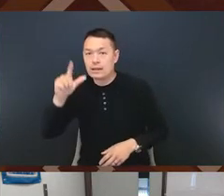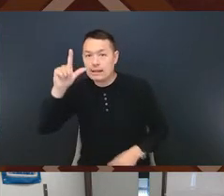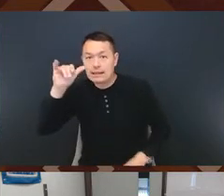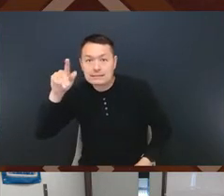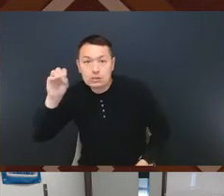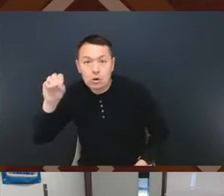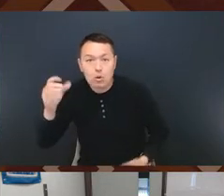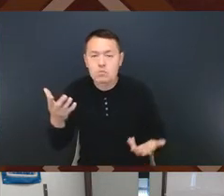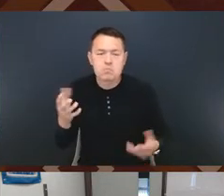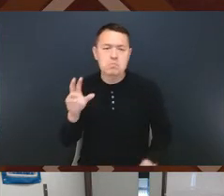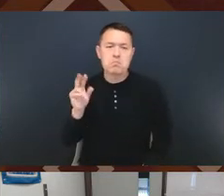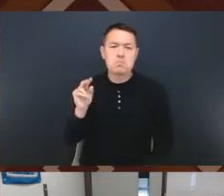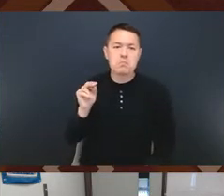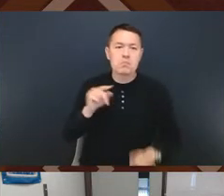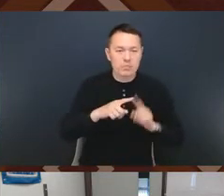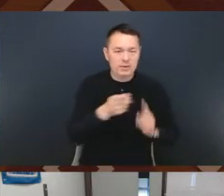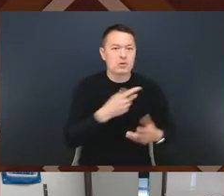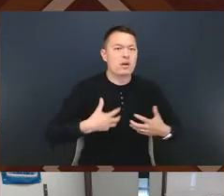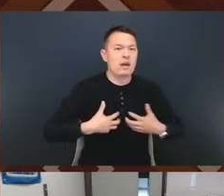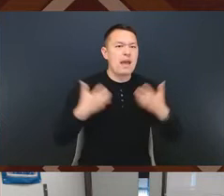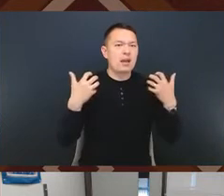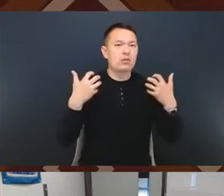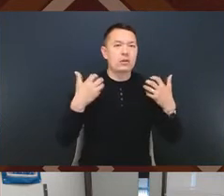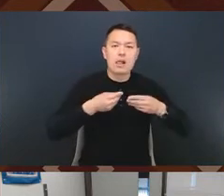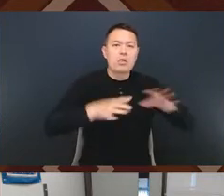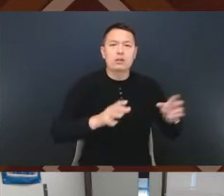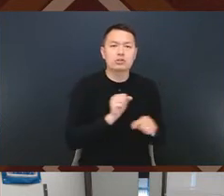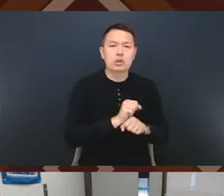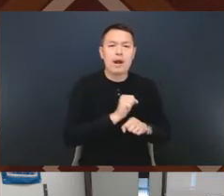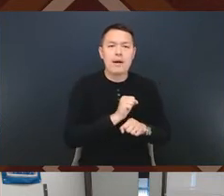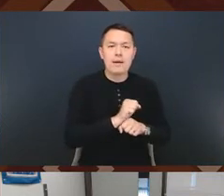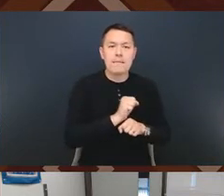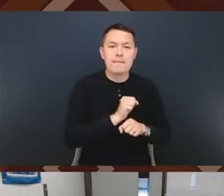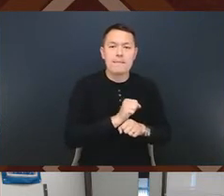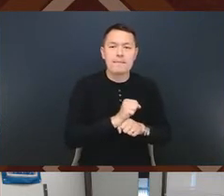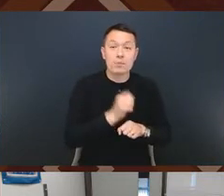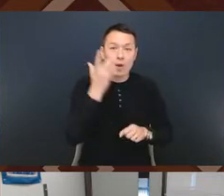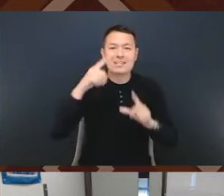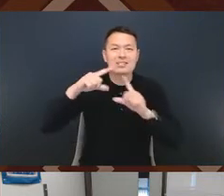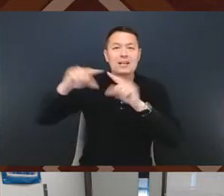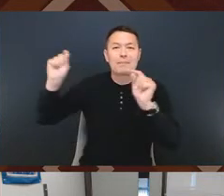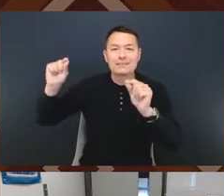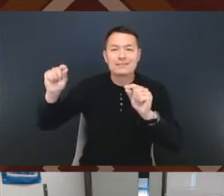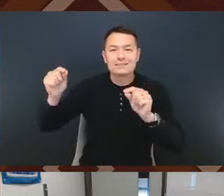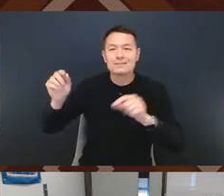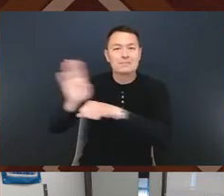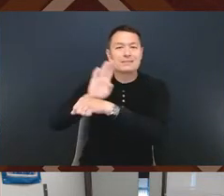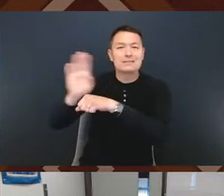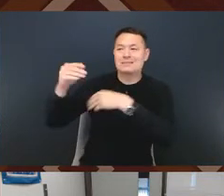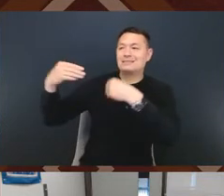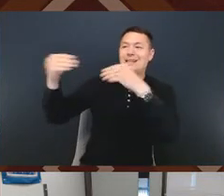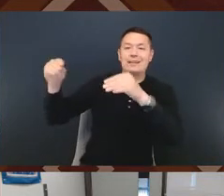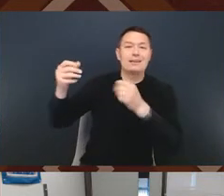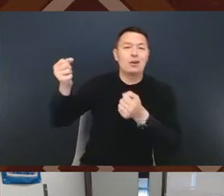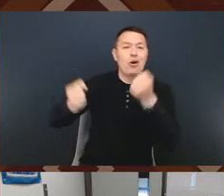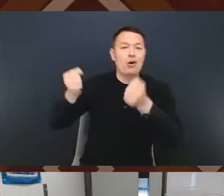that they lost their job. Know, the Japanese car companies are selling cars with those Asians.